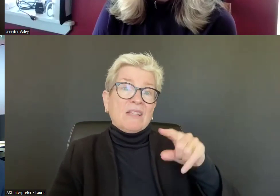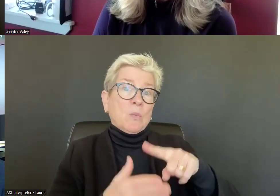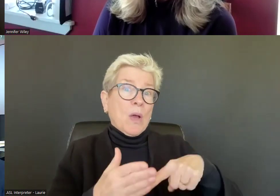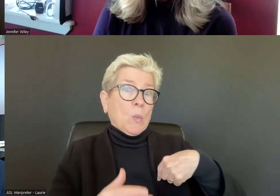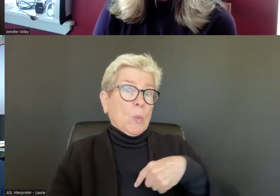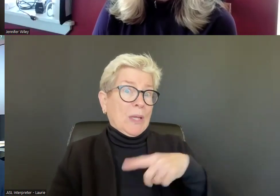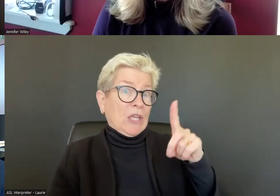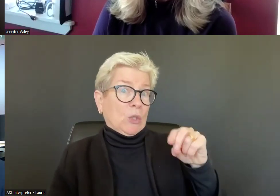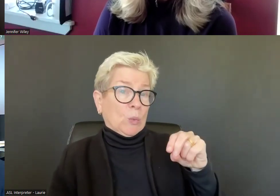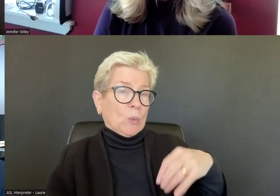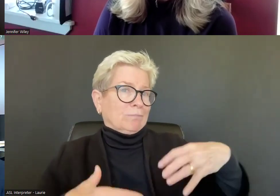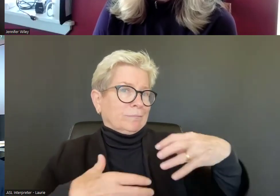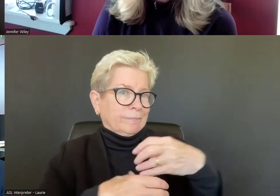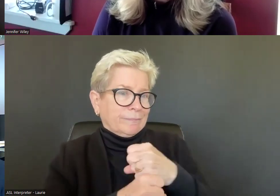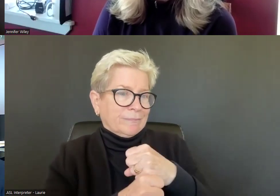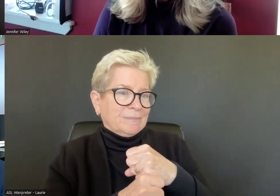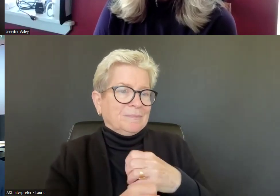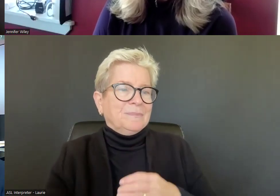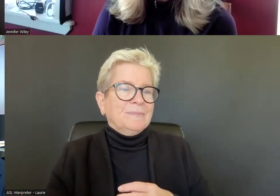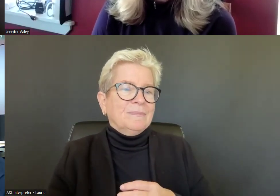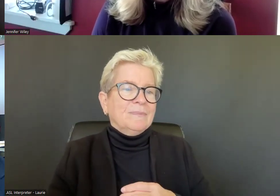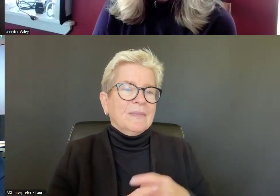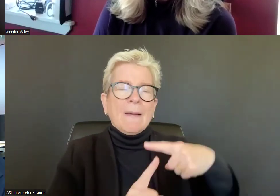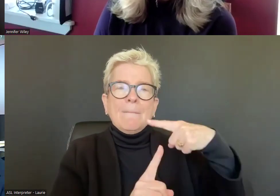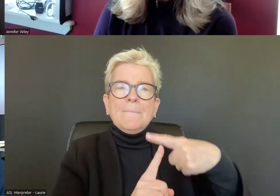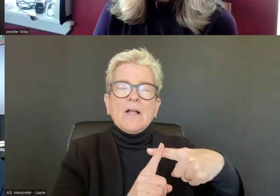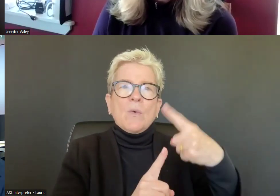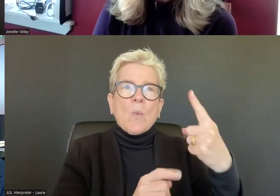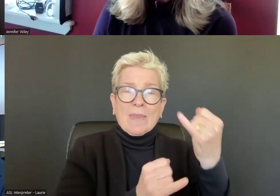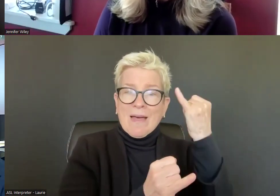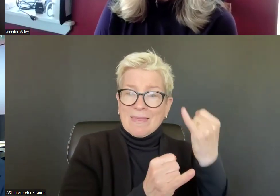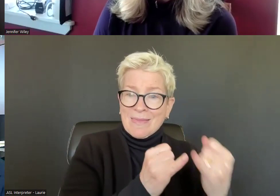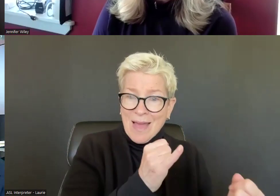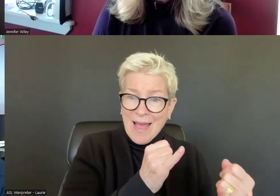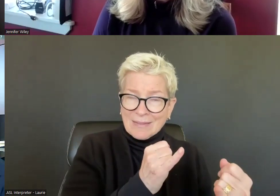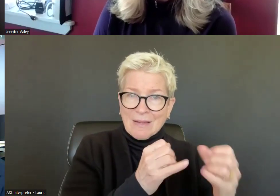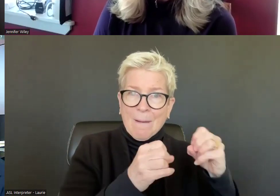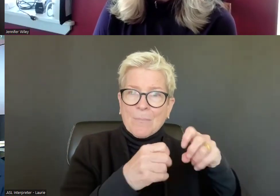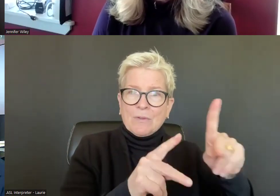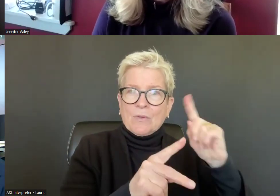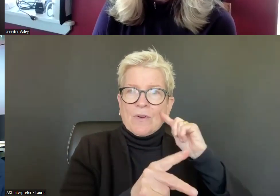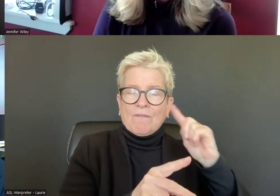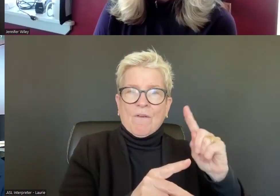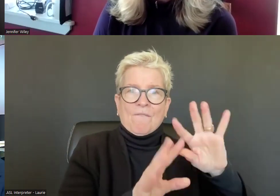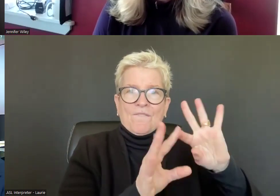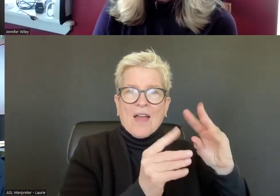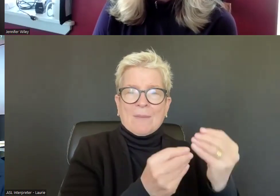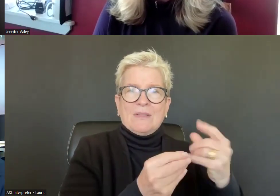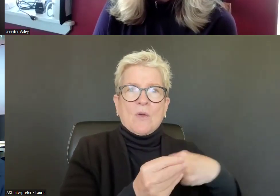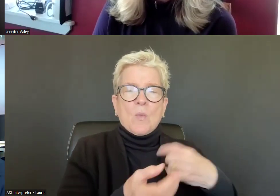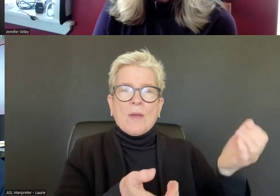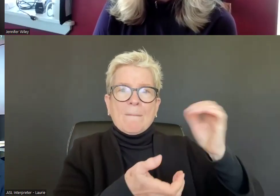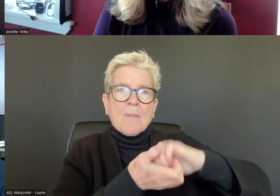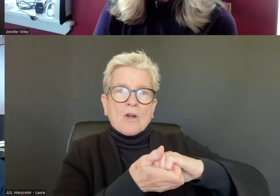nutshell. We also have one last entry point where we partner with National Night Out,